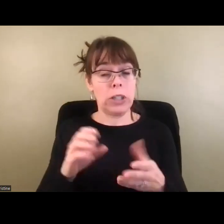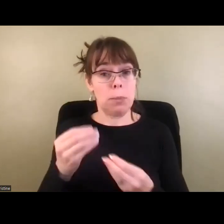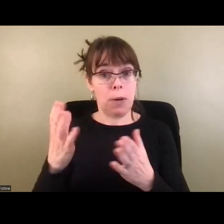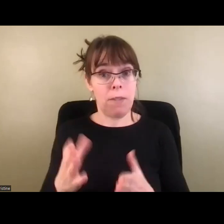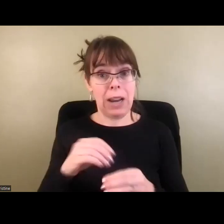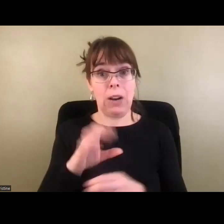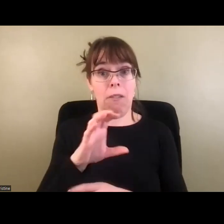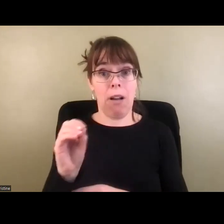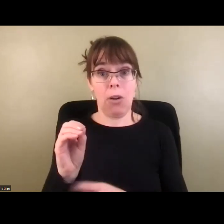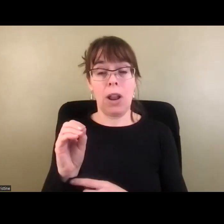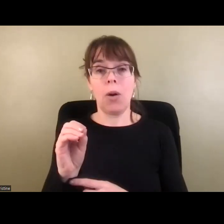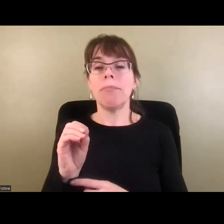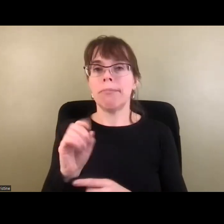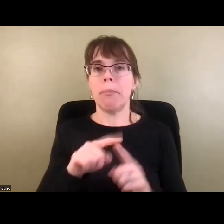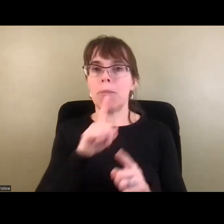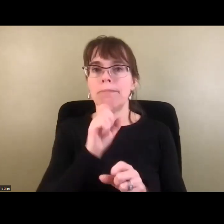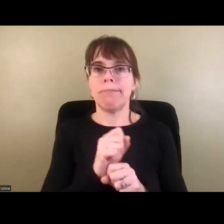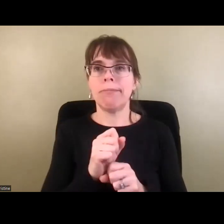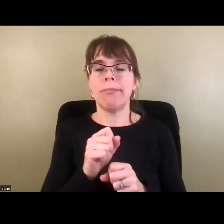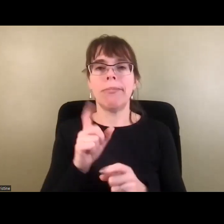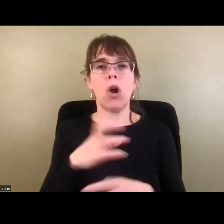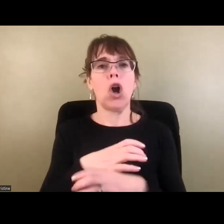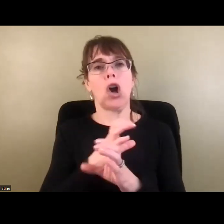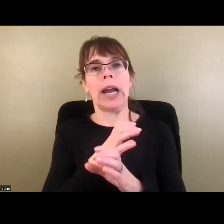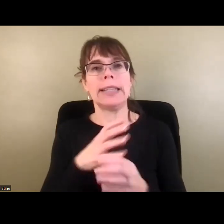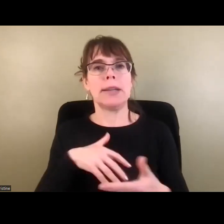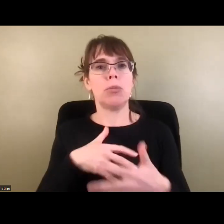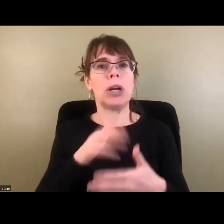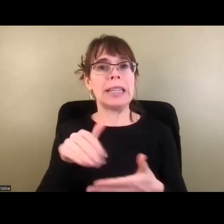Colorado, and it was one of these crisis pregnancy centers, and they were traveling from Texas.